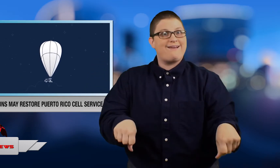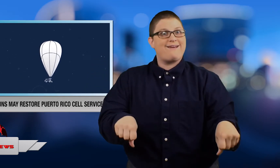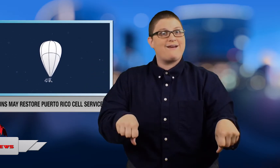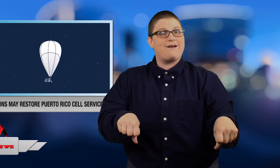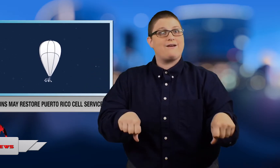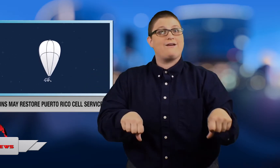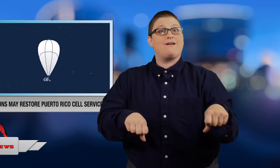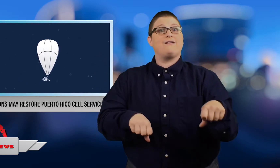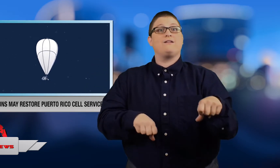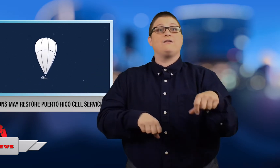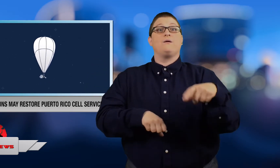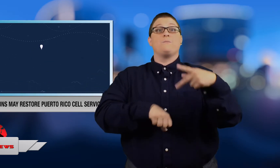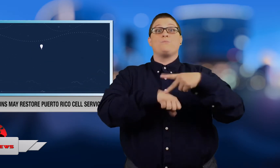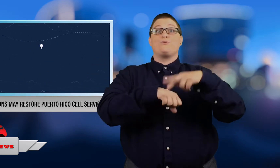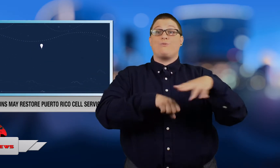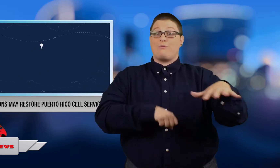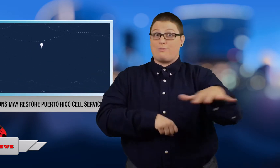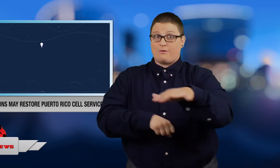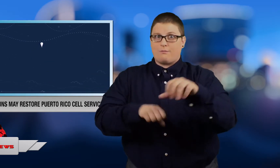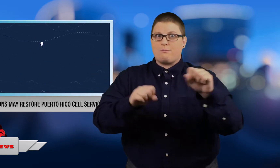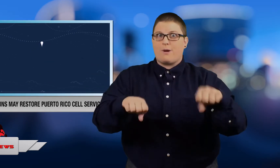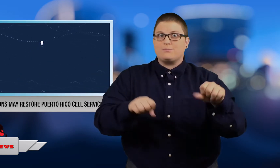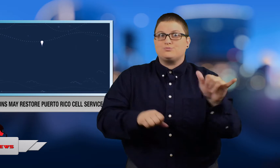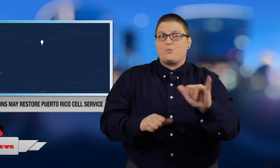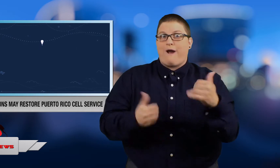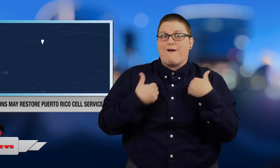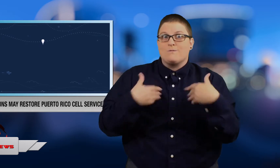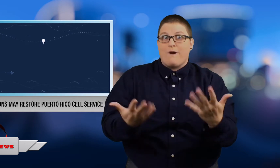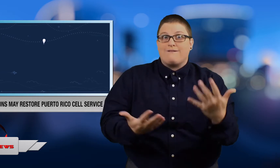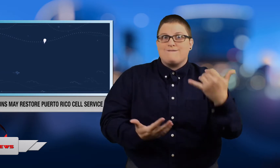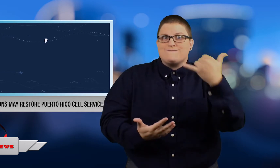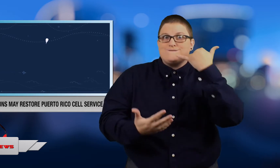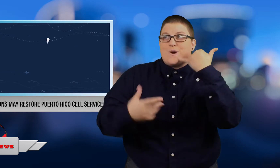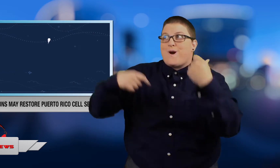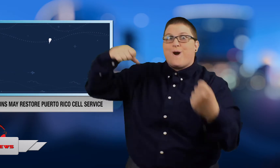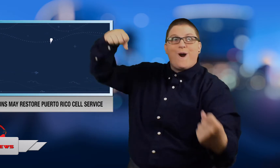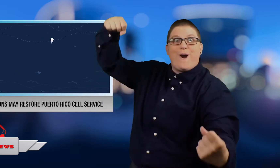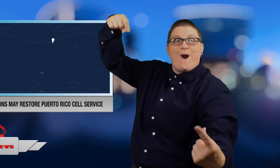People in Puerto Rico could possibly get a cell signal by